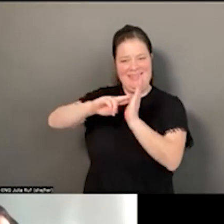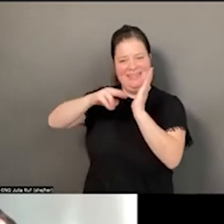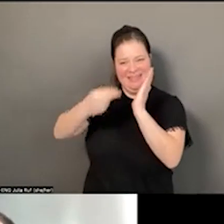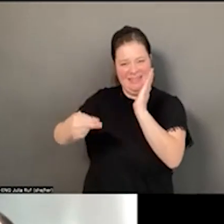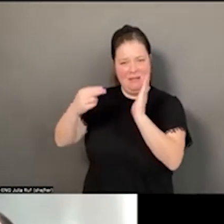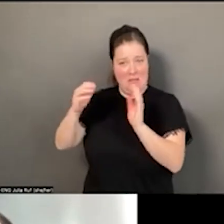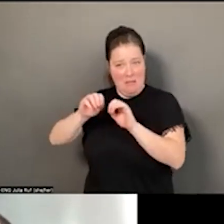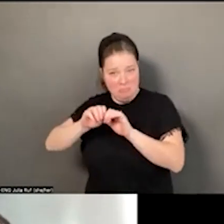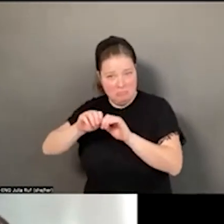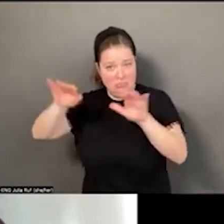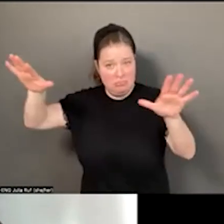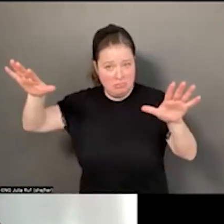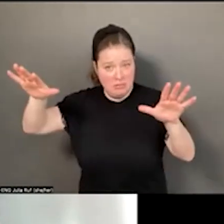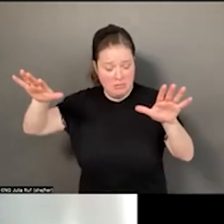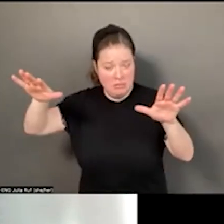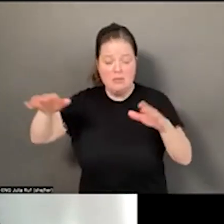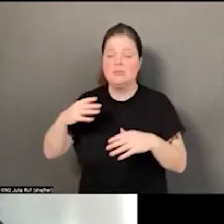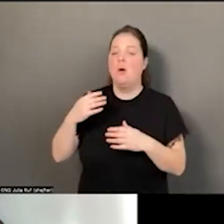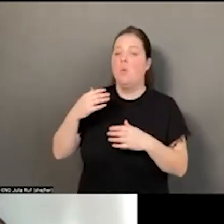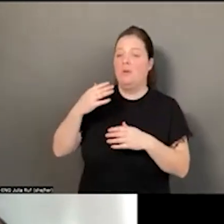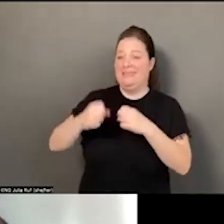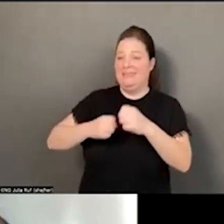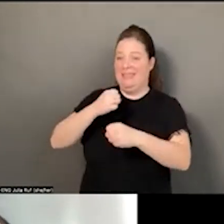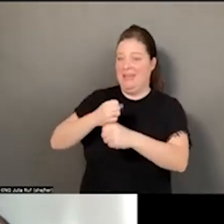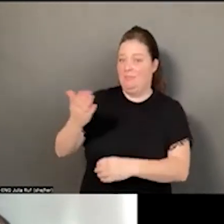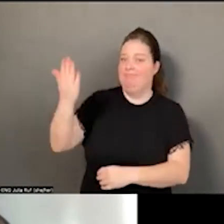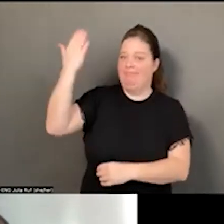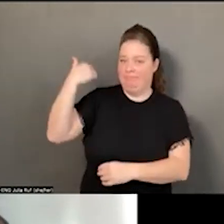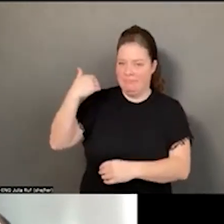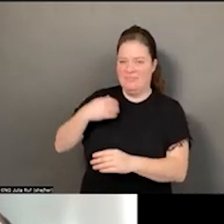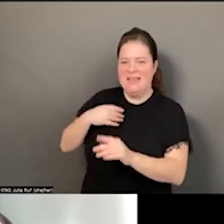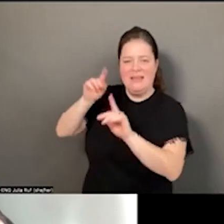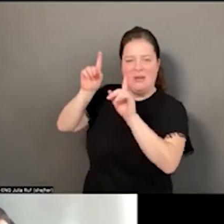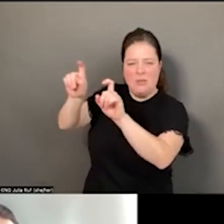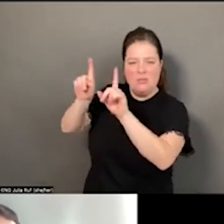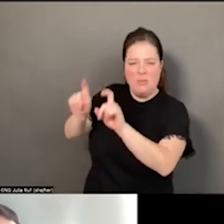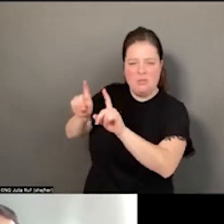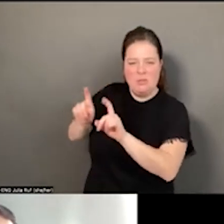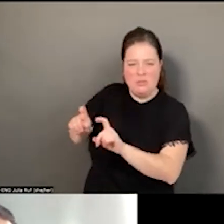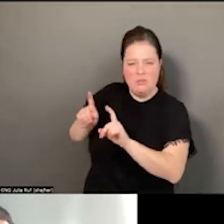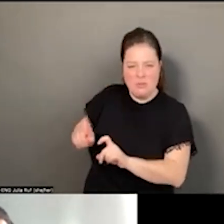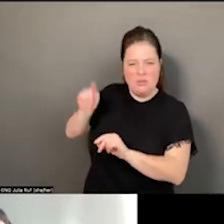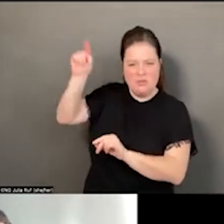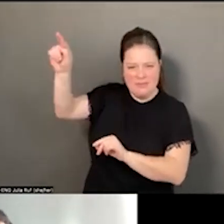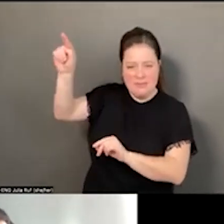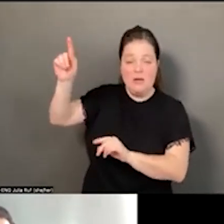of questions that the Commission needs to reply by April this year. And based on their replies,